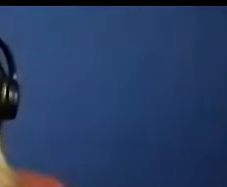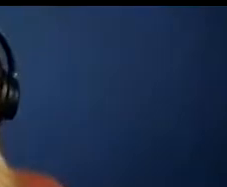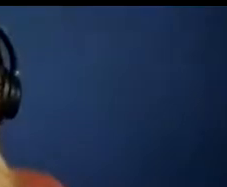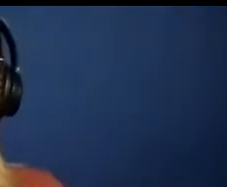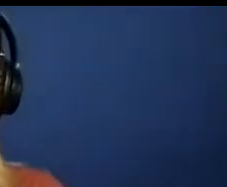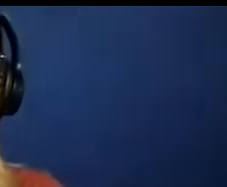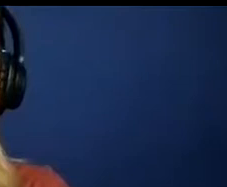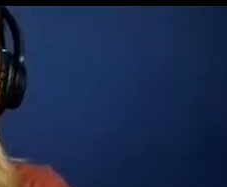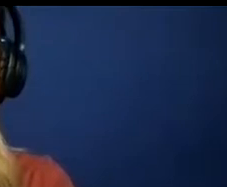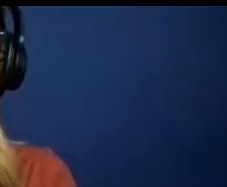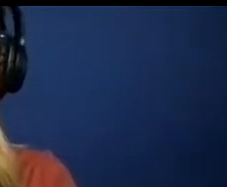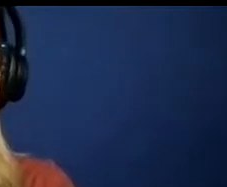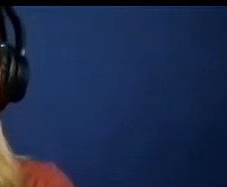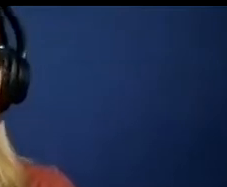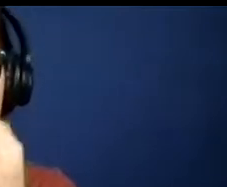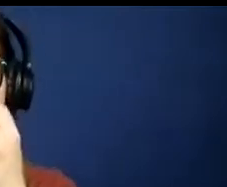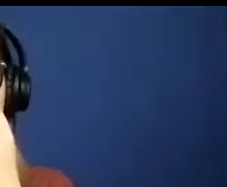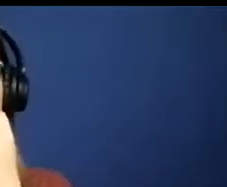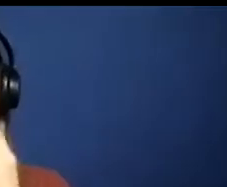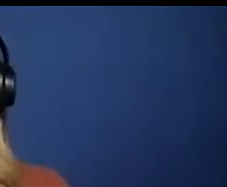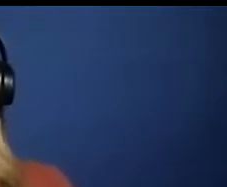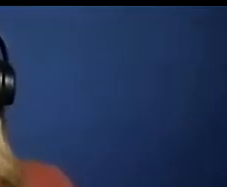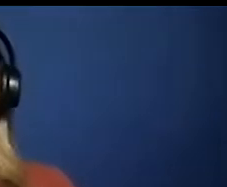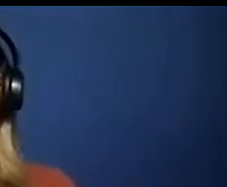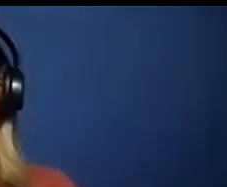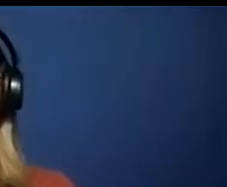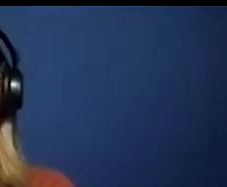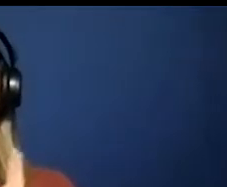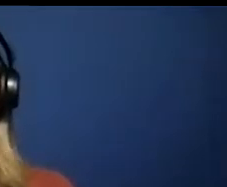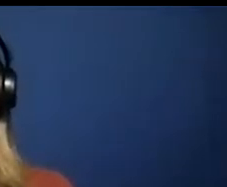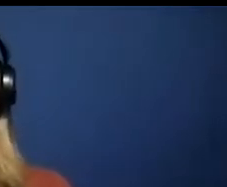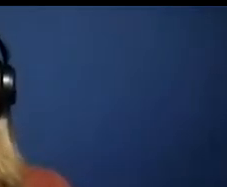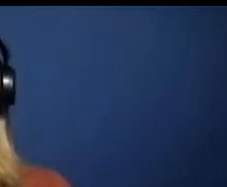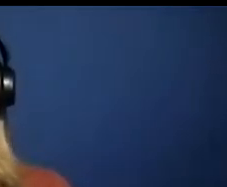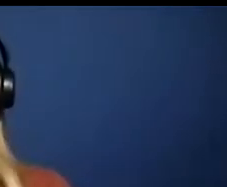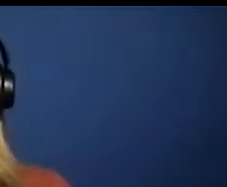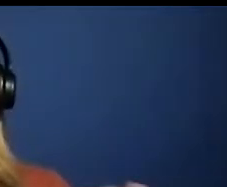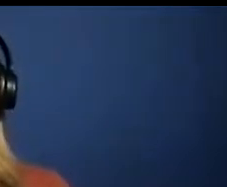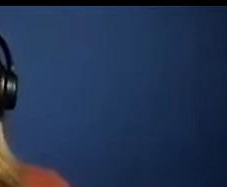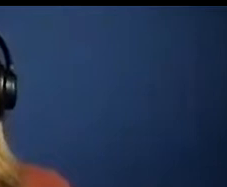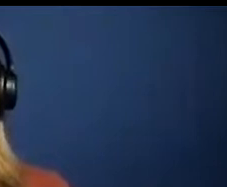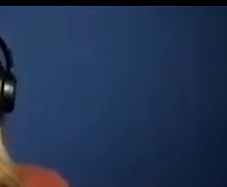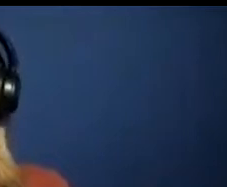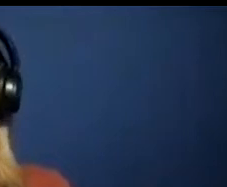These technologies are available to folks here in Virginia and we want to make sure that